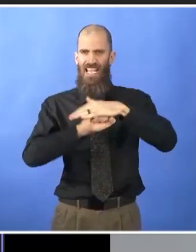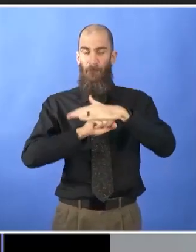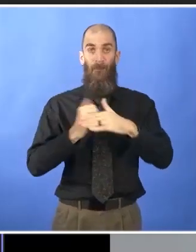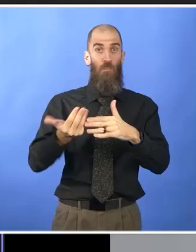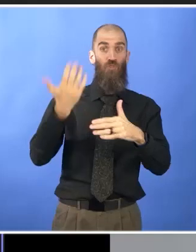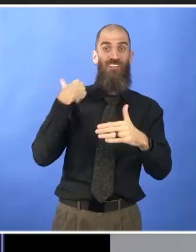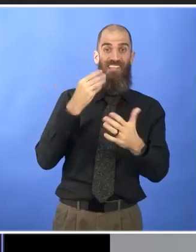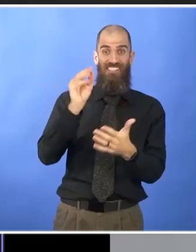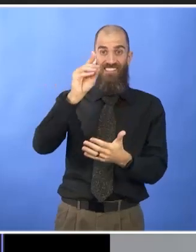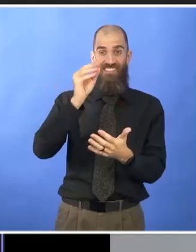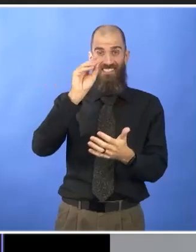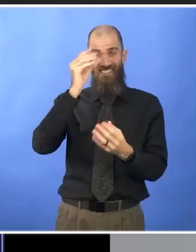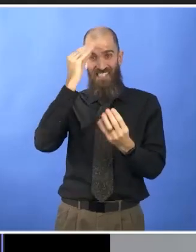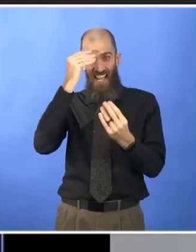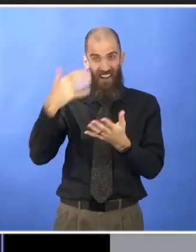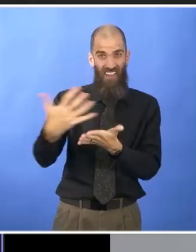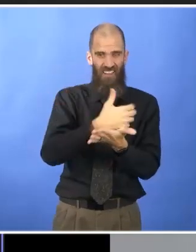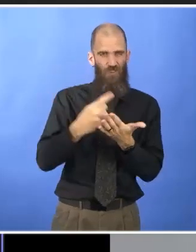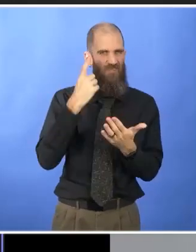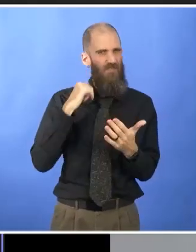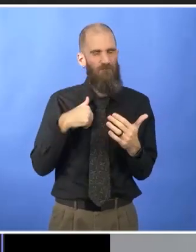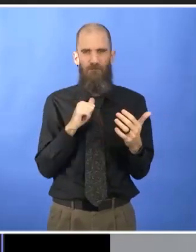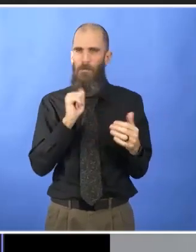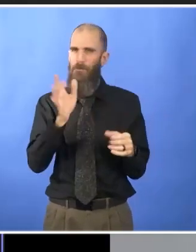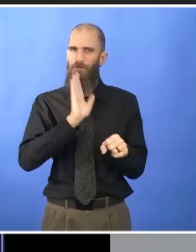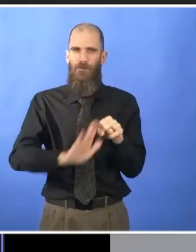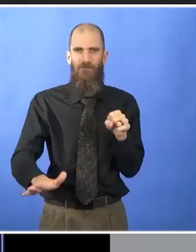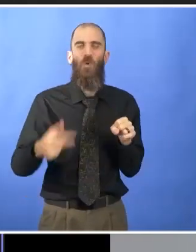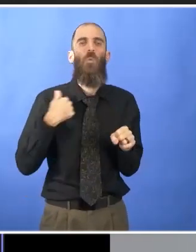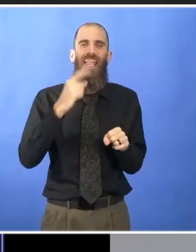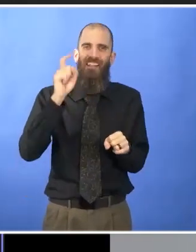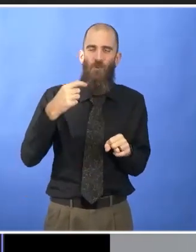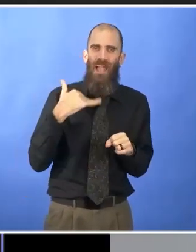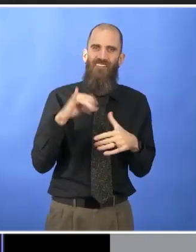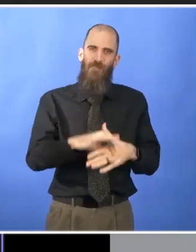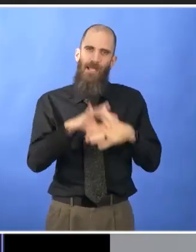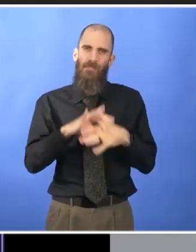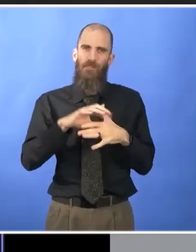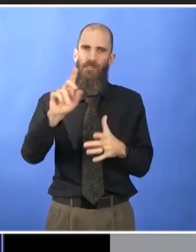STRONG DATA TO APPROPRIATELY ACT.